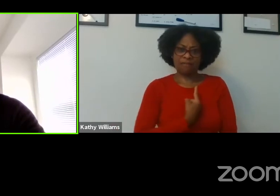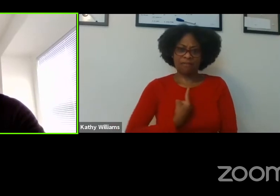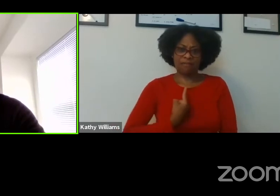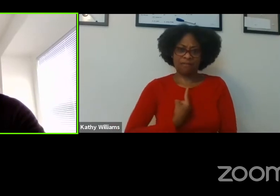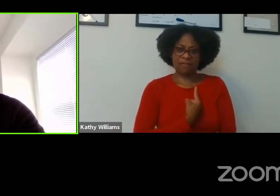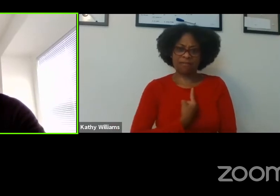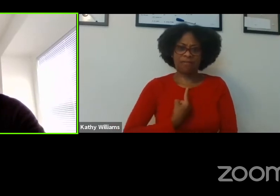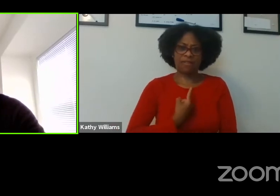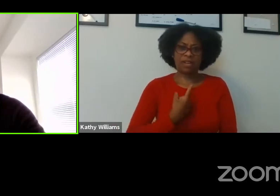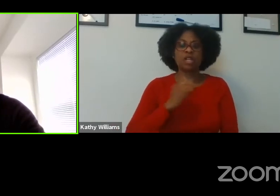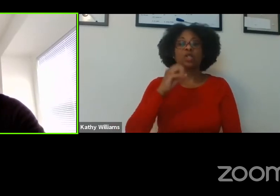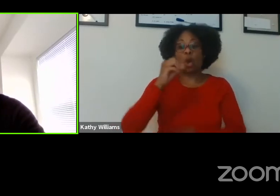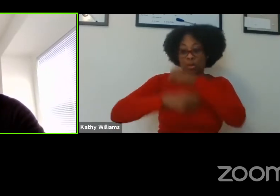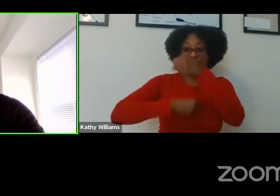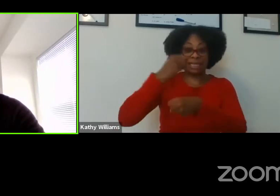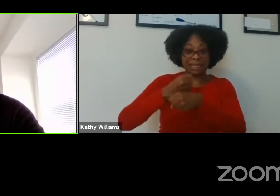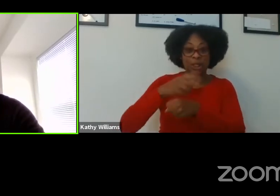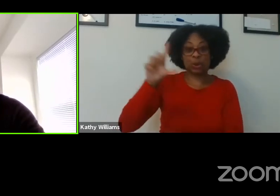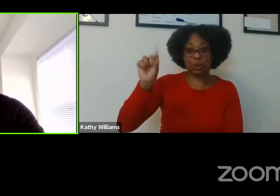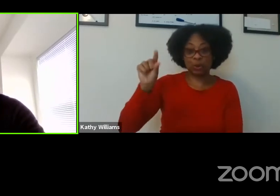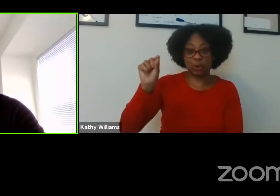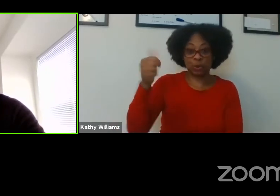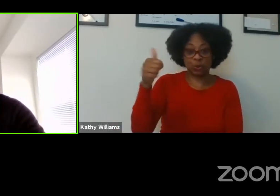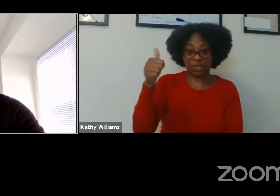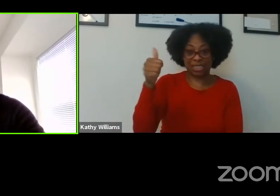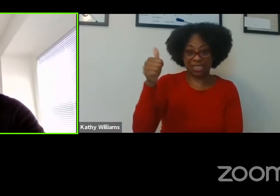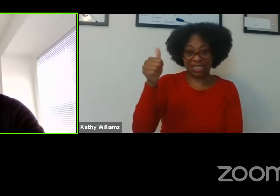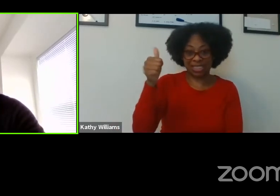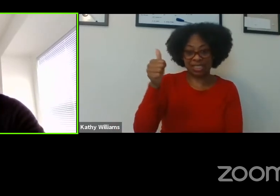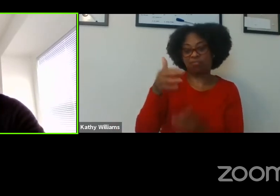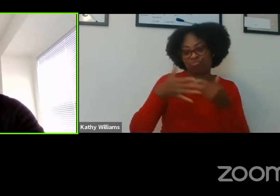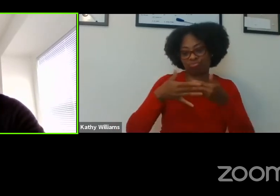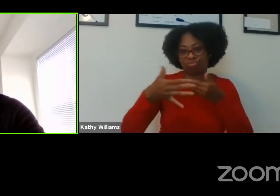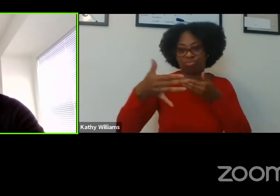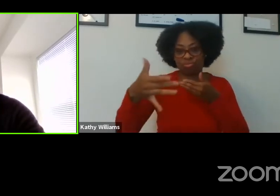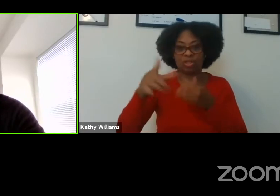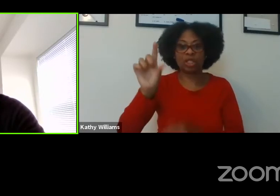So in 2010, just to fast-forward a little bit, in 2010,